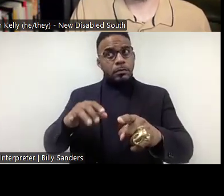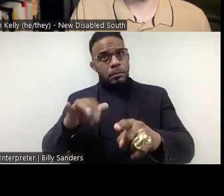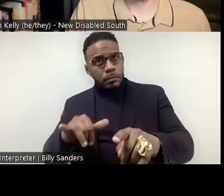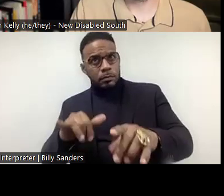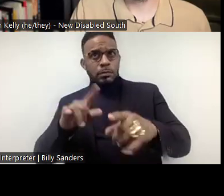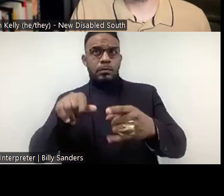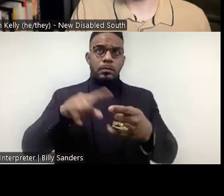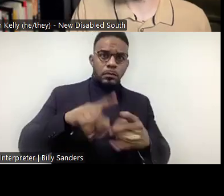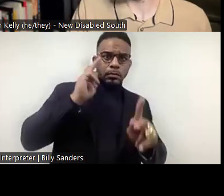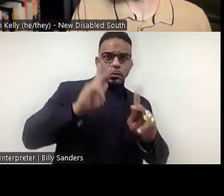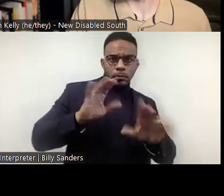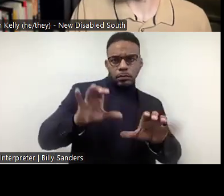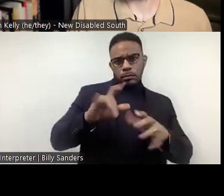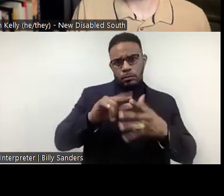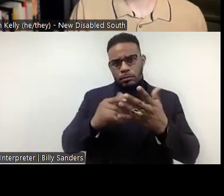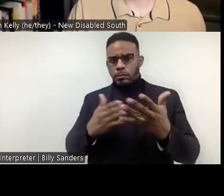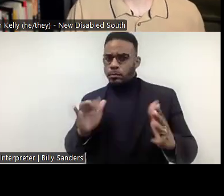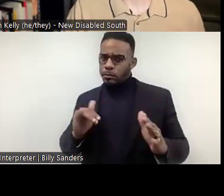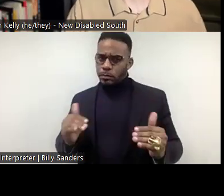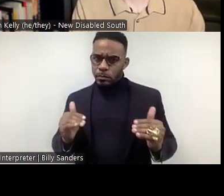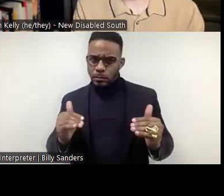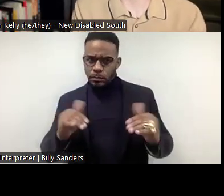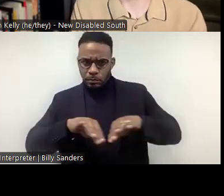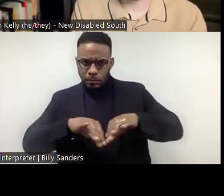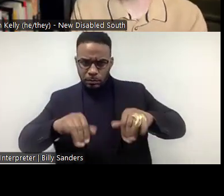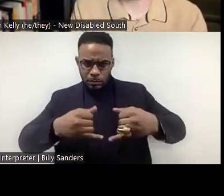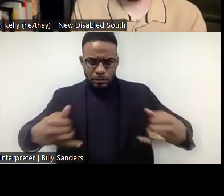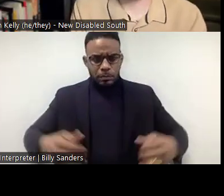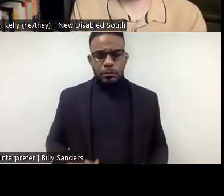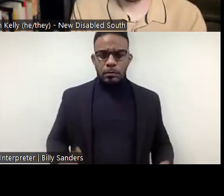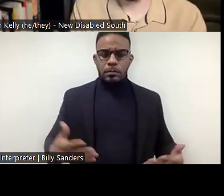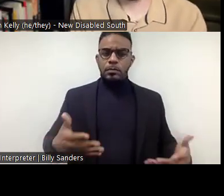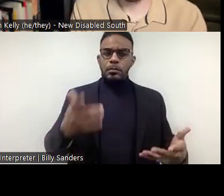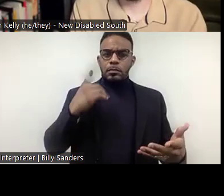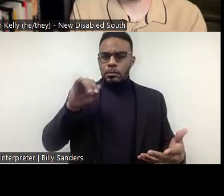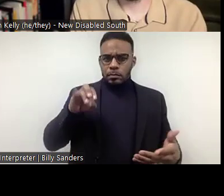people with the personal transformation thing because when that happens, that is when you see people doing the